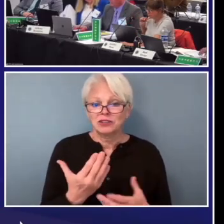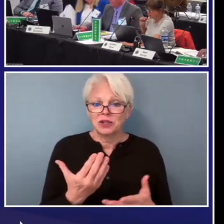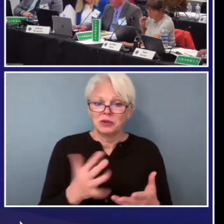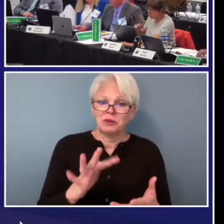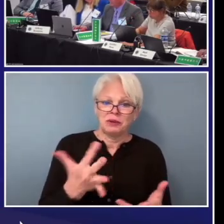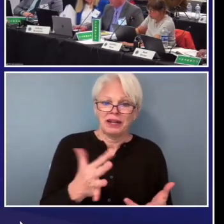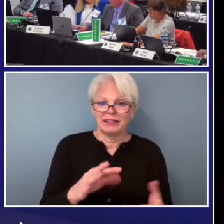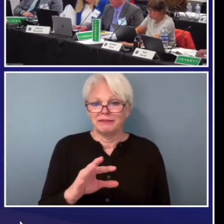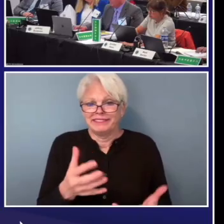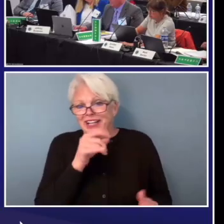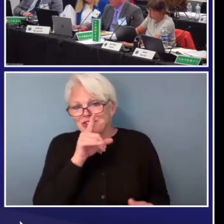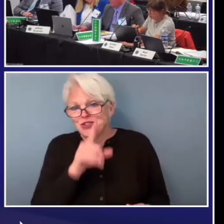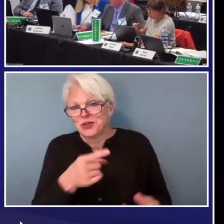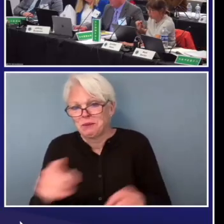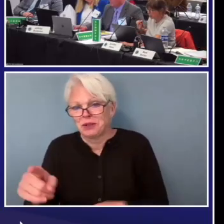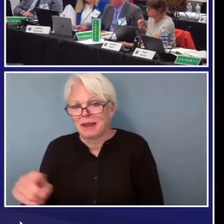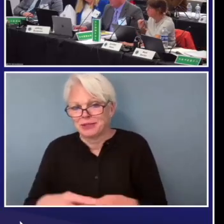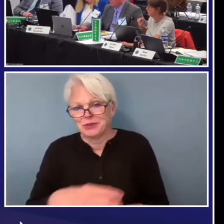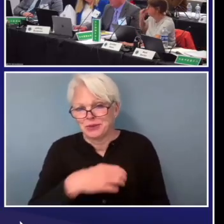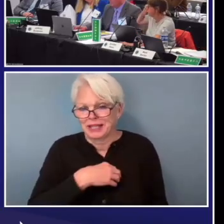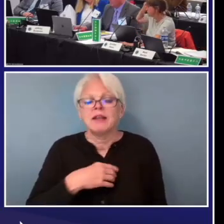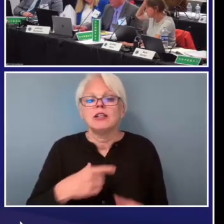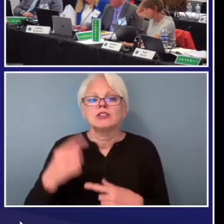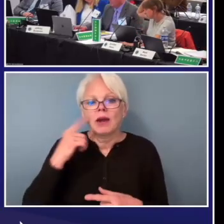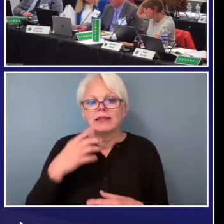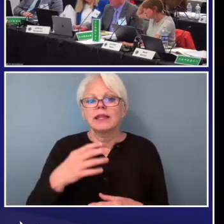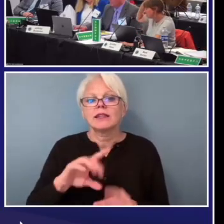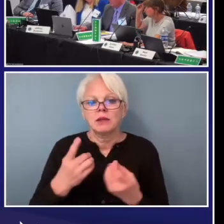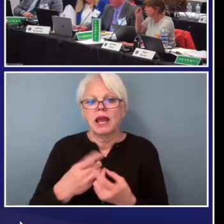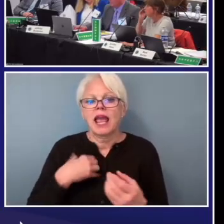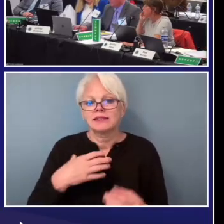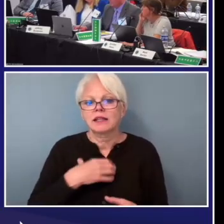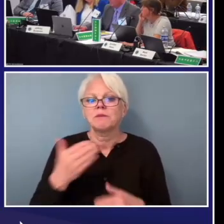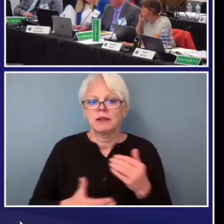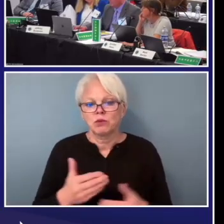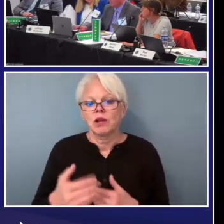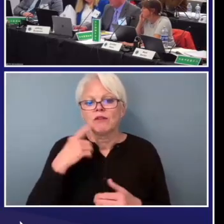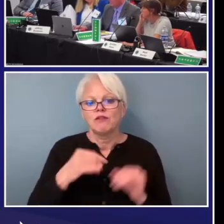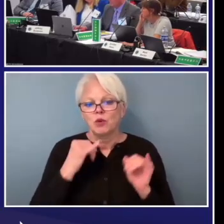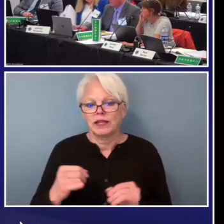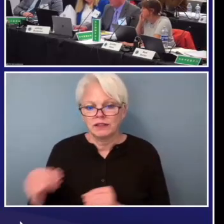So I think that department has complaint processes for individuals or institutions or